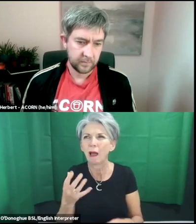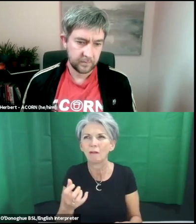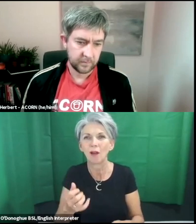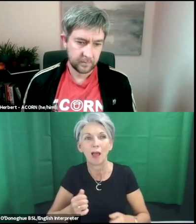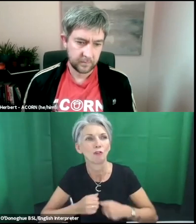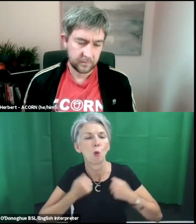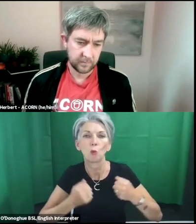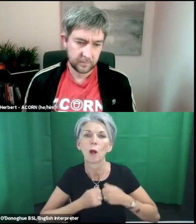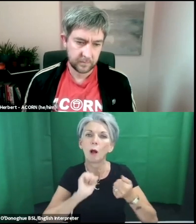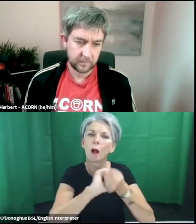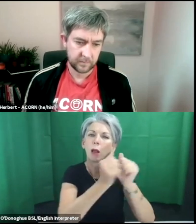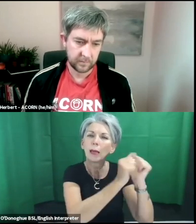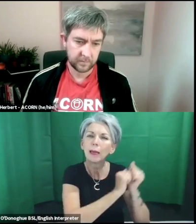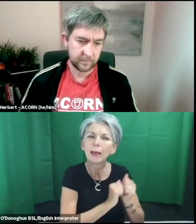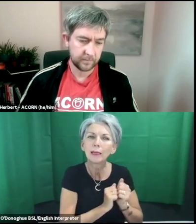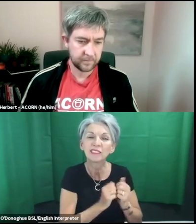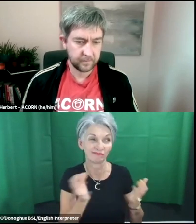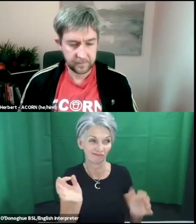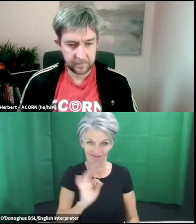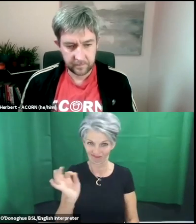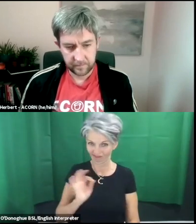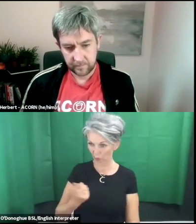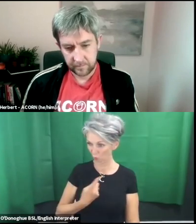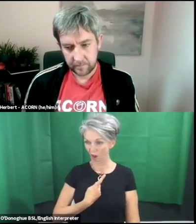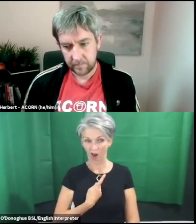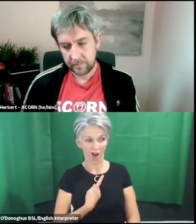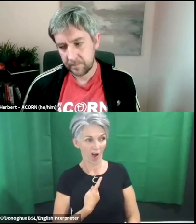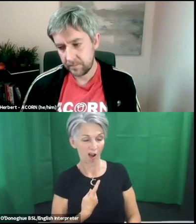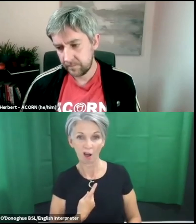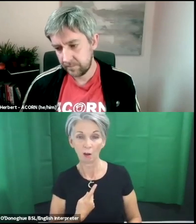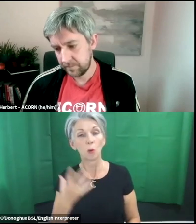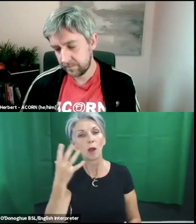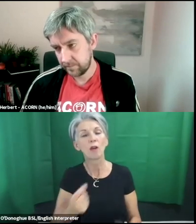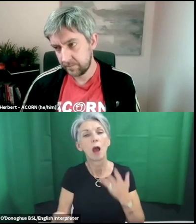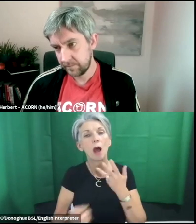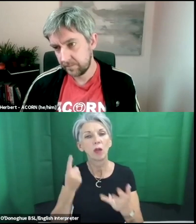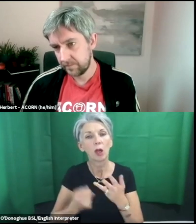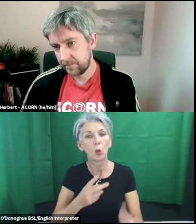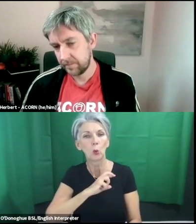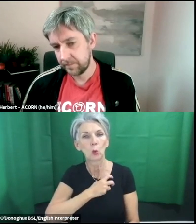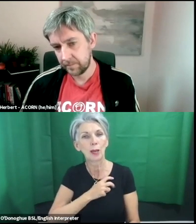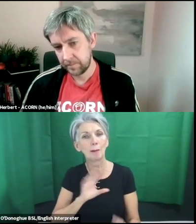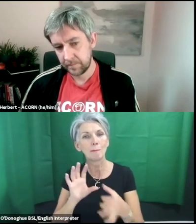us, we have other union members that work in similar workplaces so they can relate.